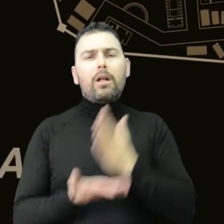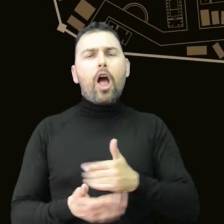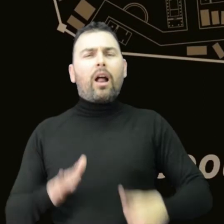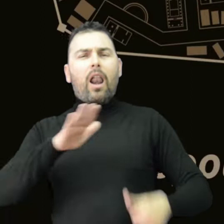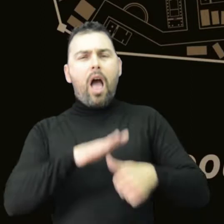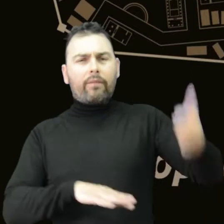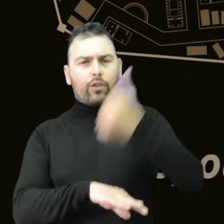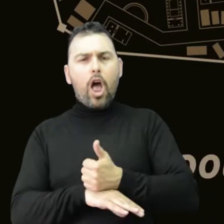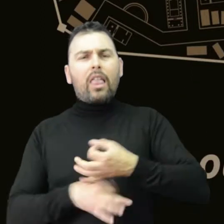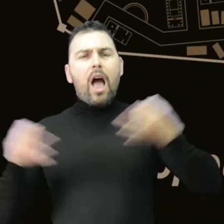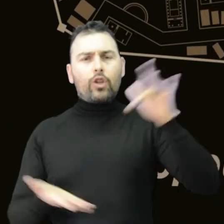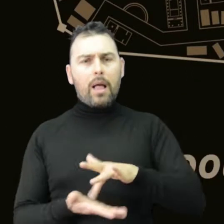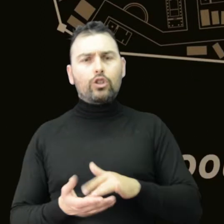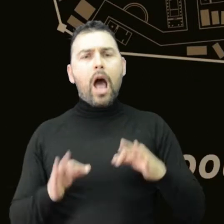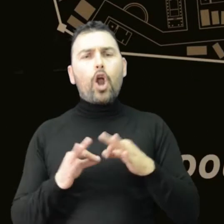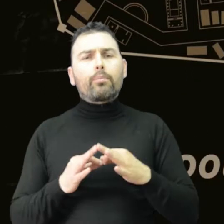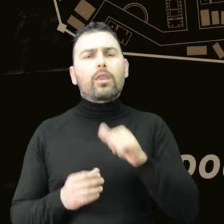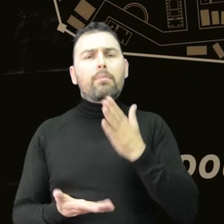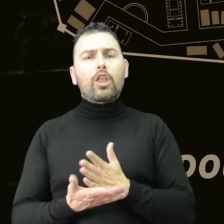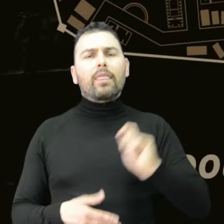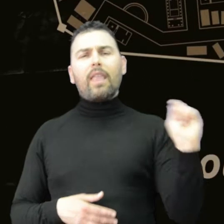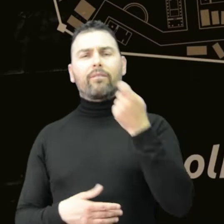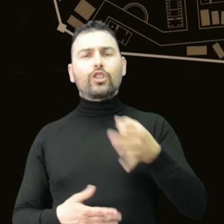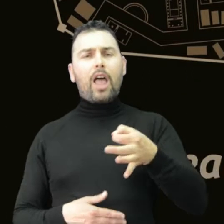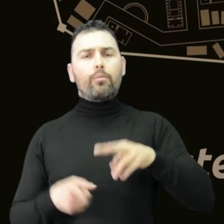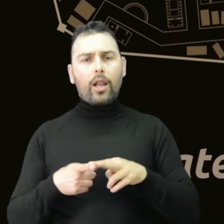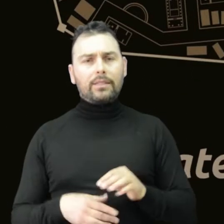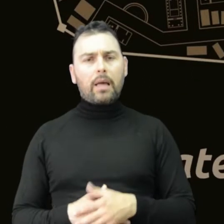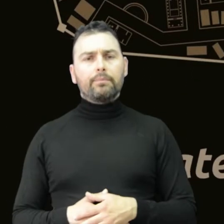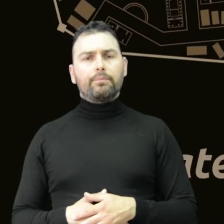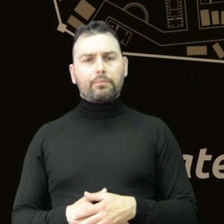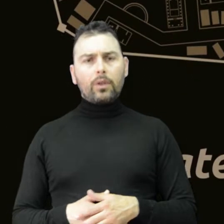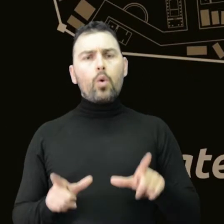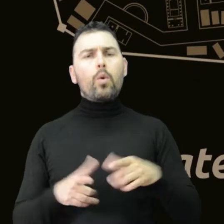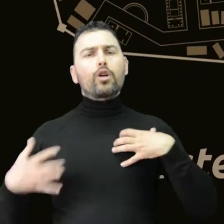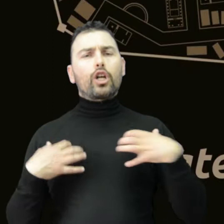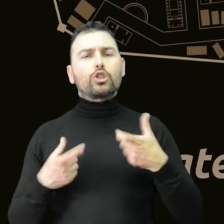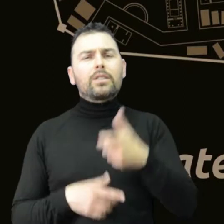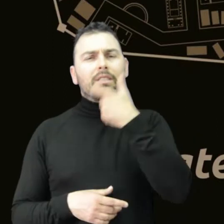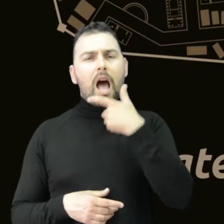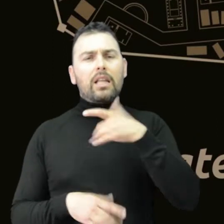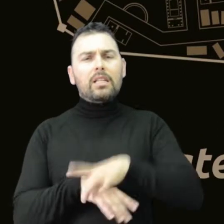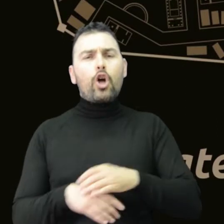A theater where ancient Greeks held events like comedy or tragedy plays. Walls to defend the city